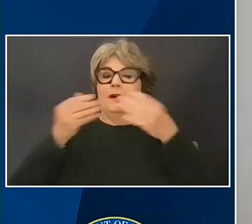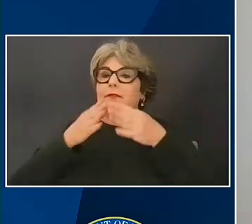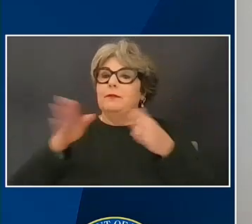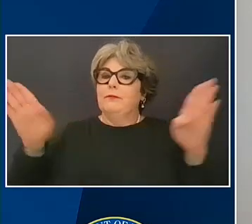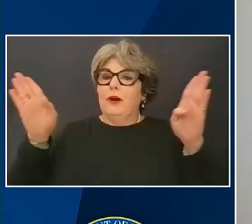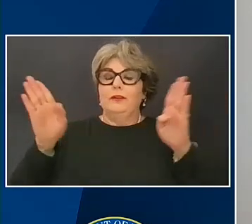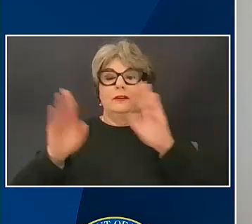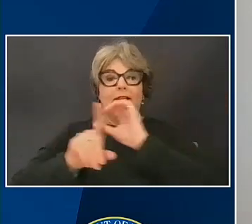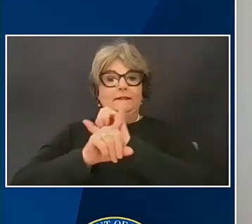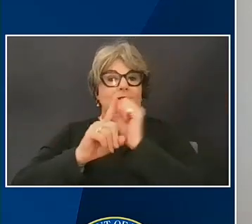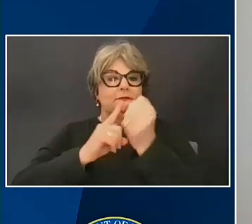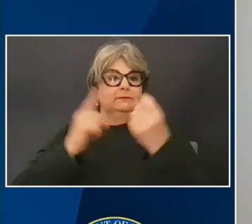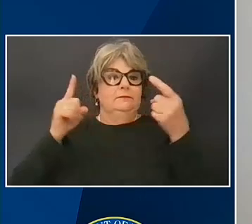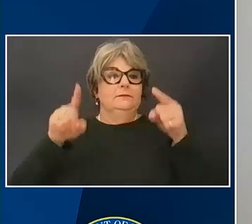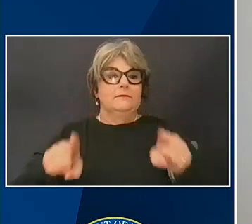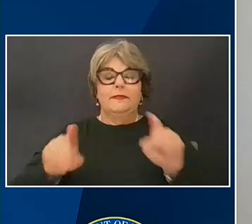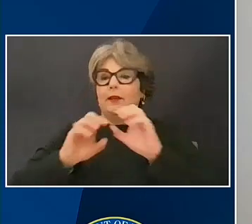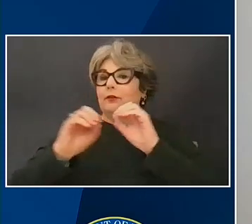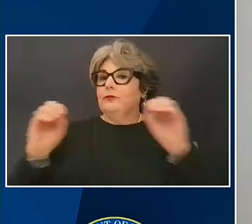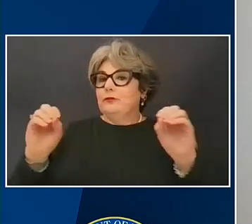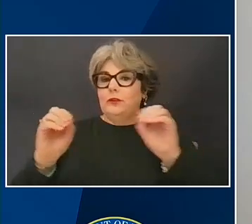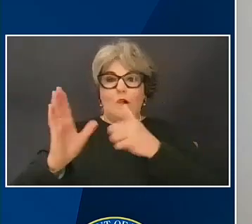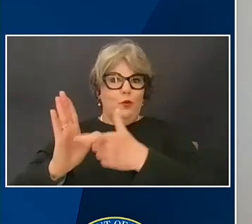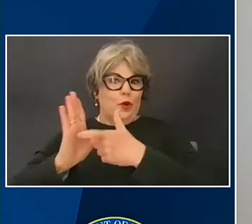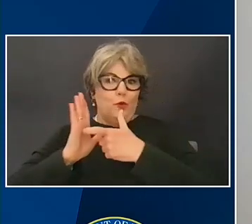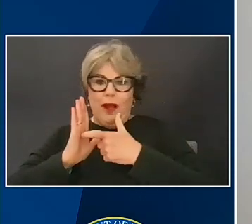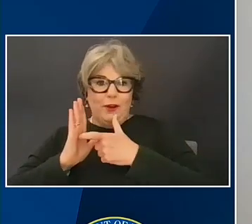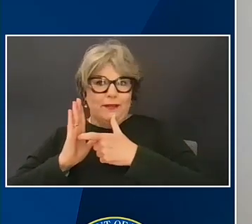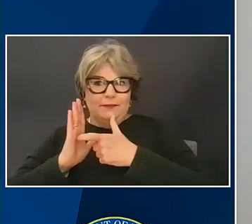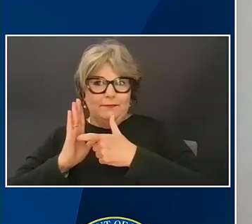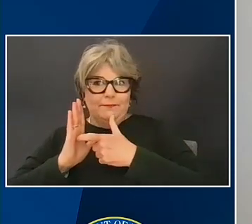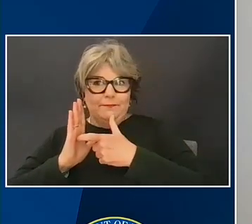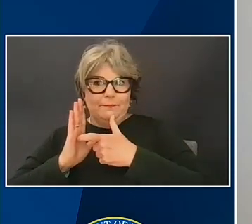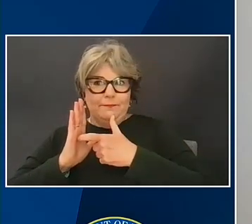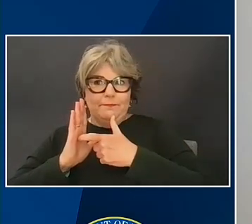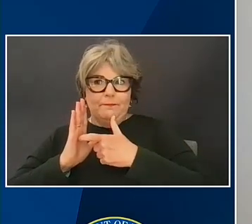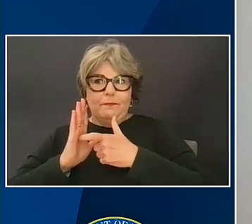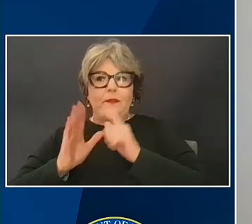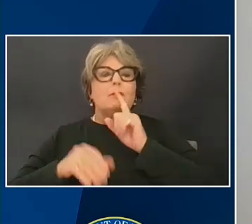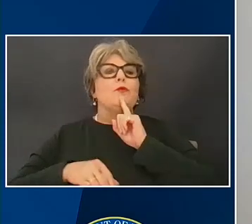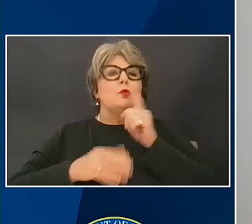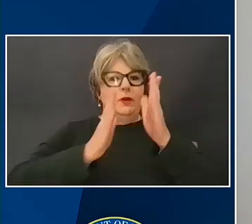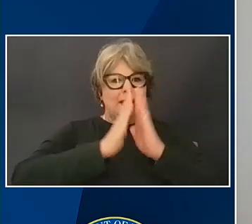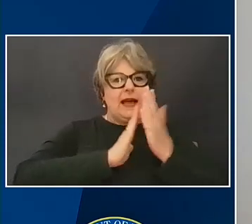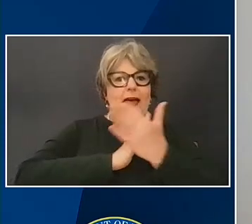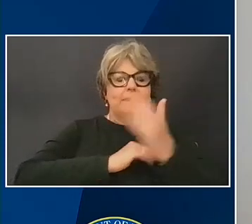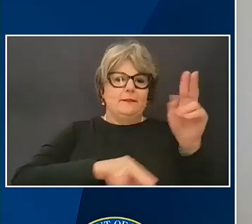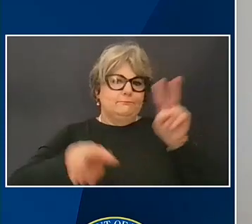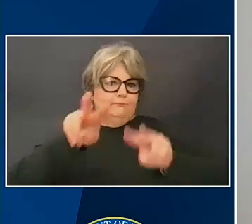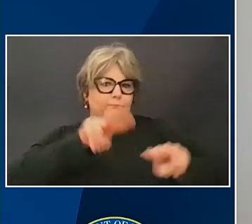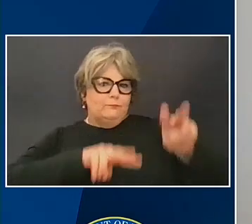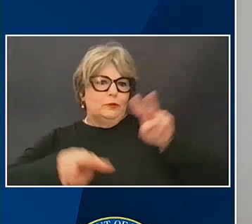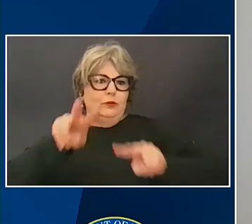where there is no particular requirements. We would certainly ask them to look at the best available data and that's been our